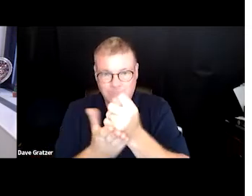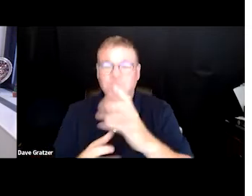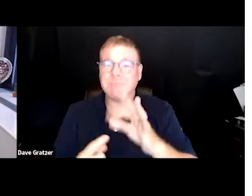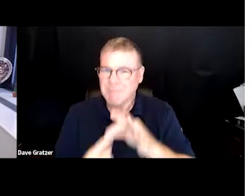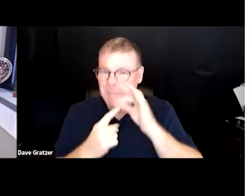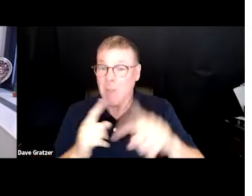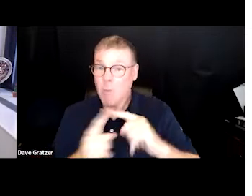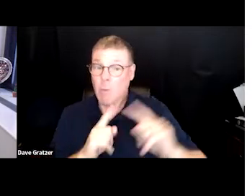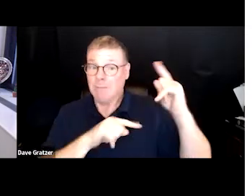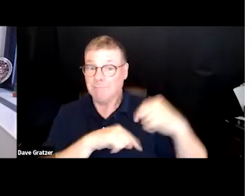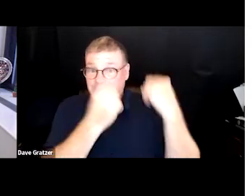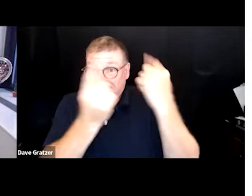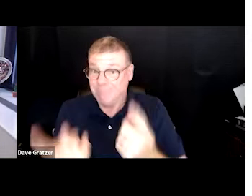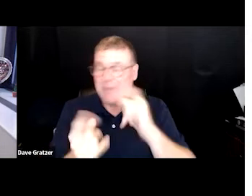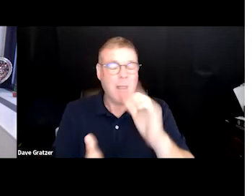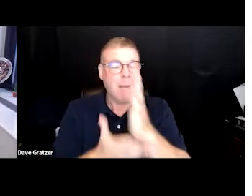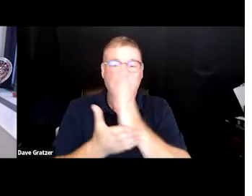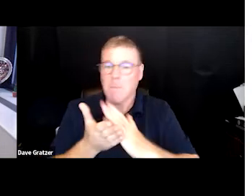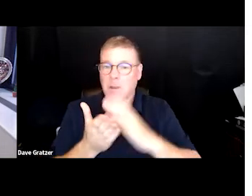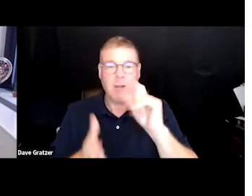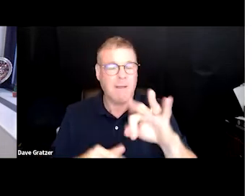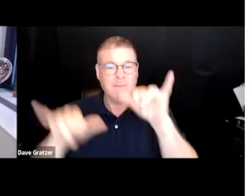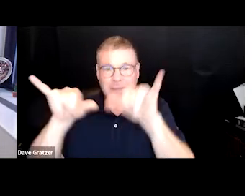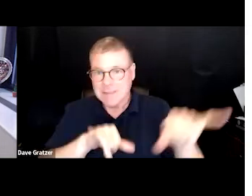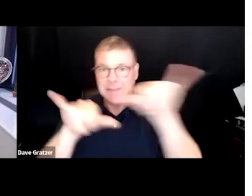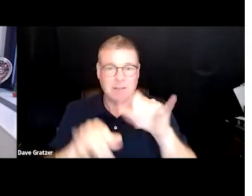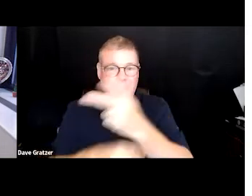they have not been part of a standard of care.